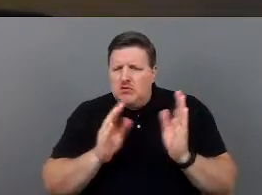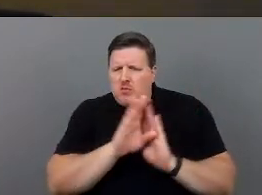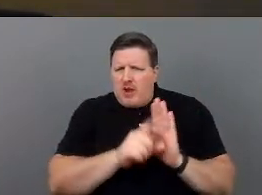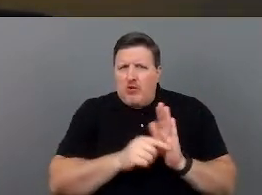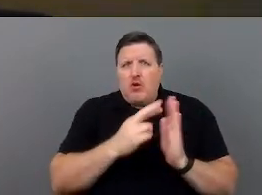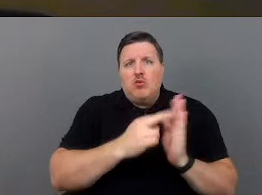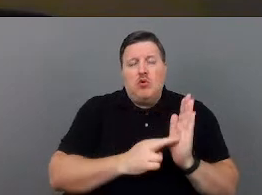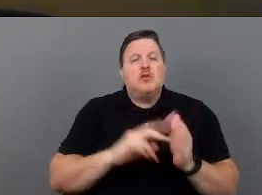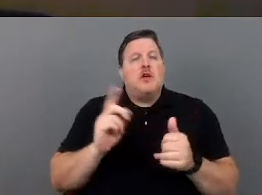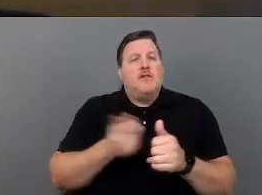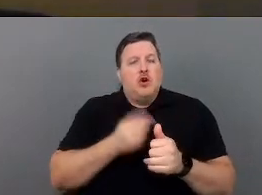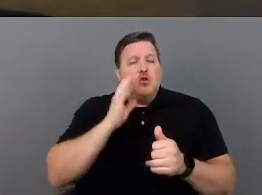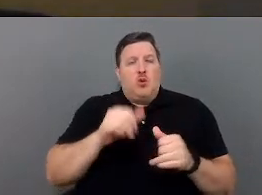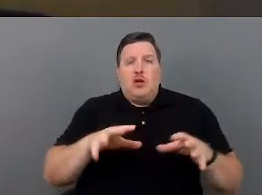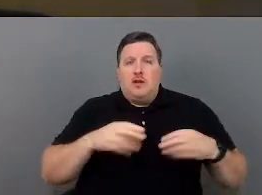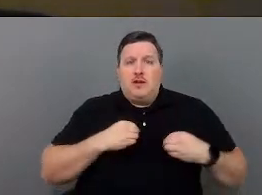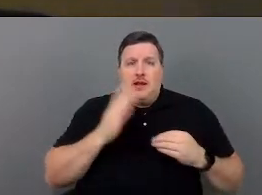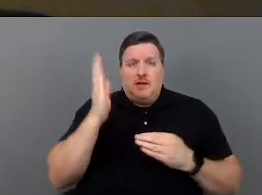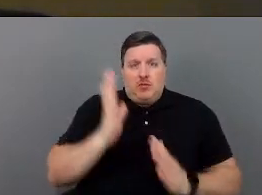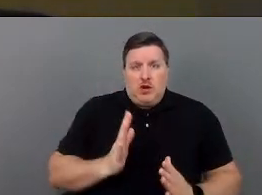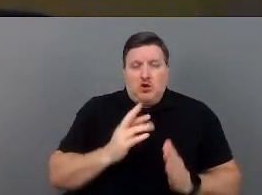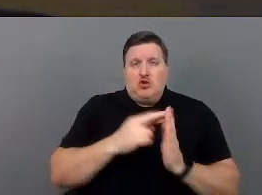FIRST, WE WILL TAKE SPEAKERS IN THE ORDER THAT THEY ARE REGISTERED.